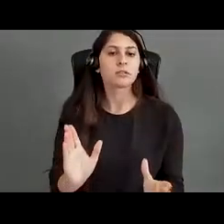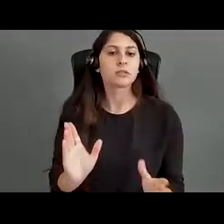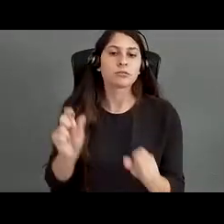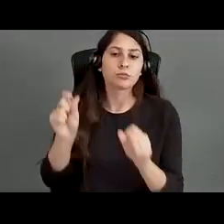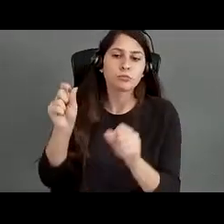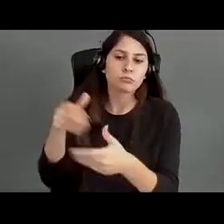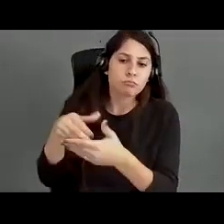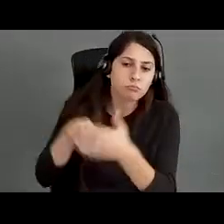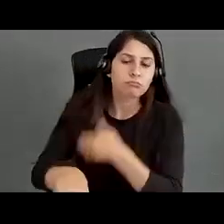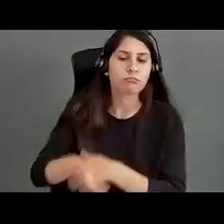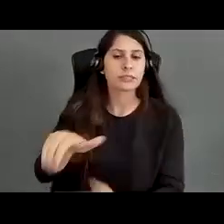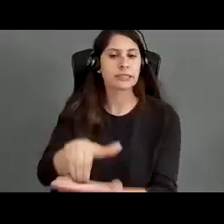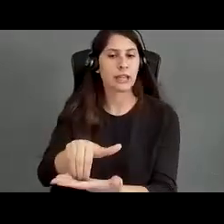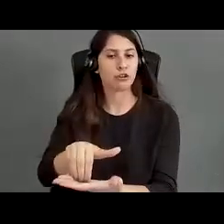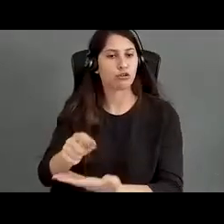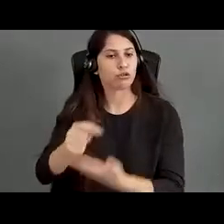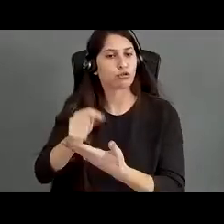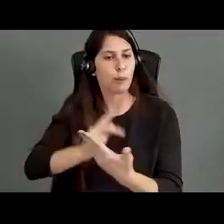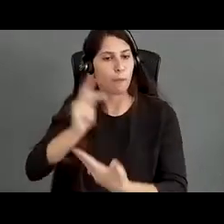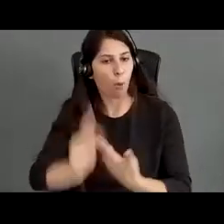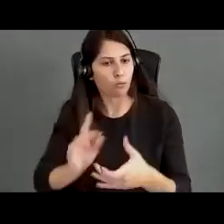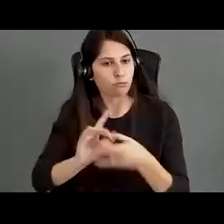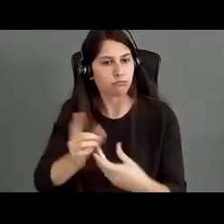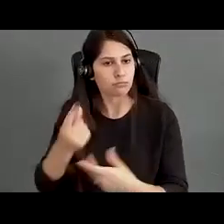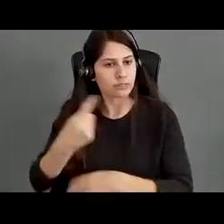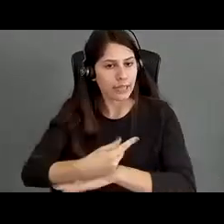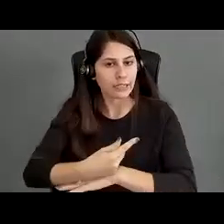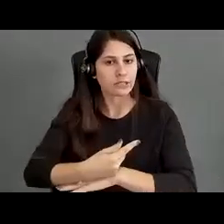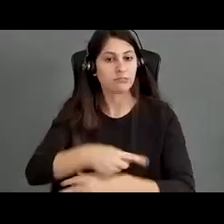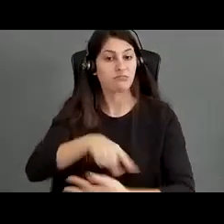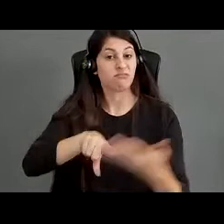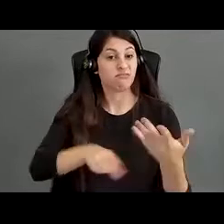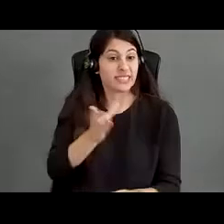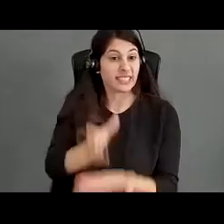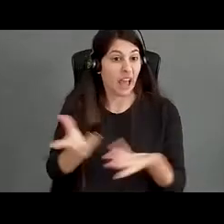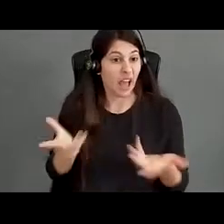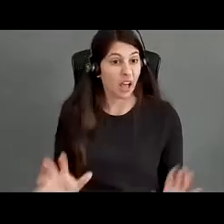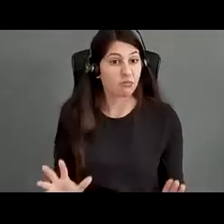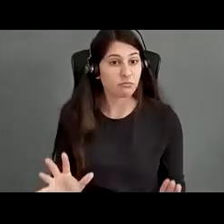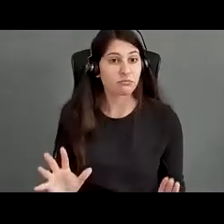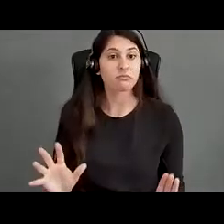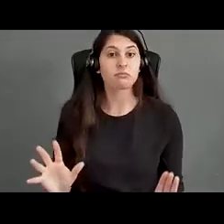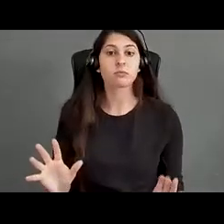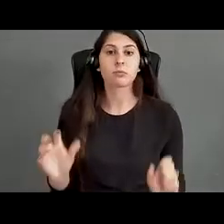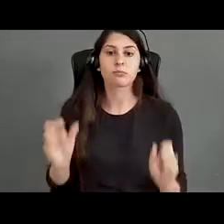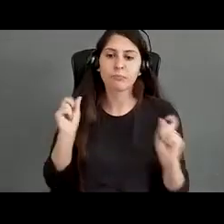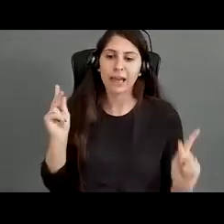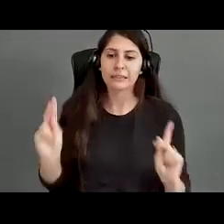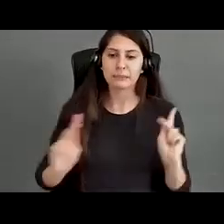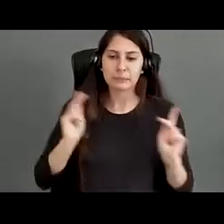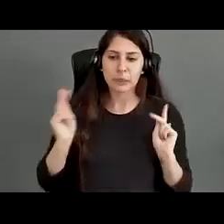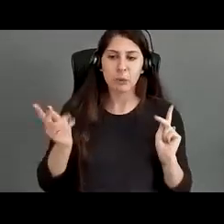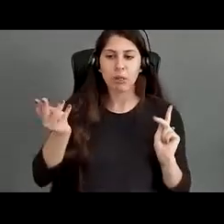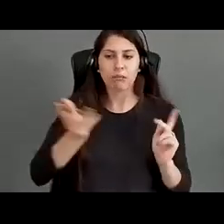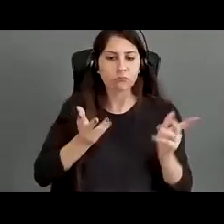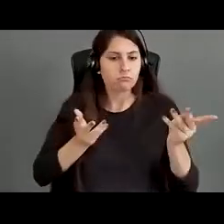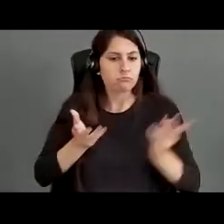day treatment programs. Those things stopped. So we heard from so many people that their symptoms returned